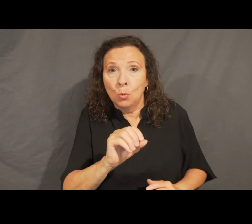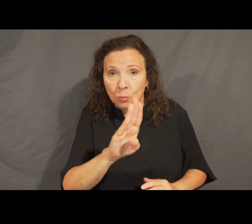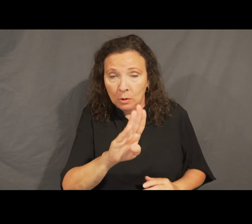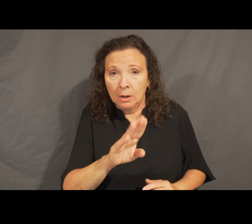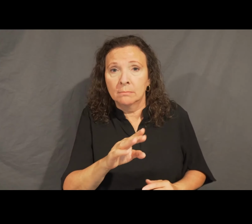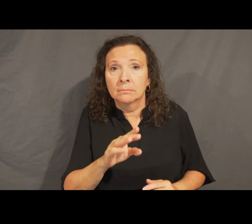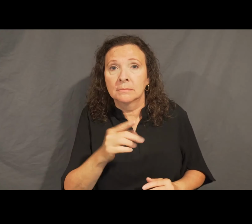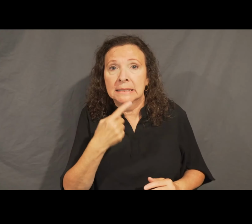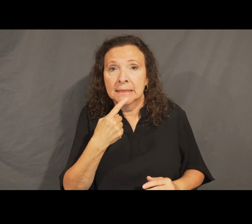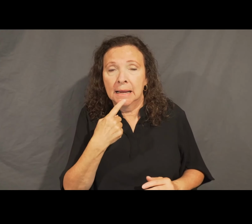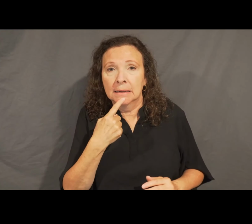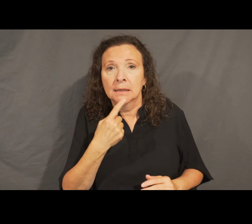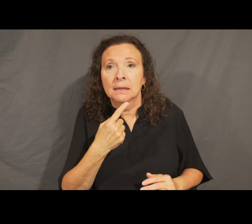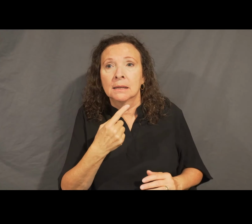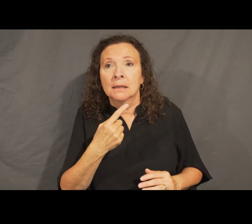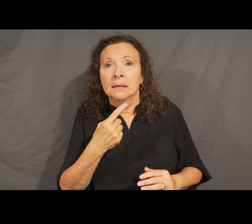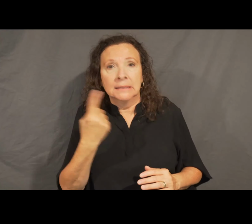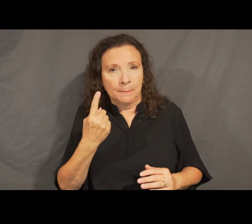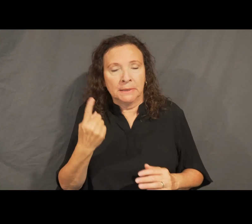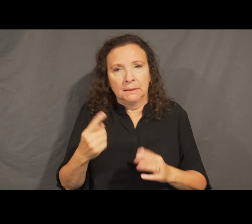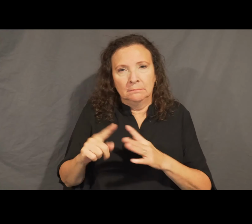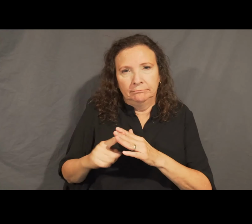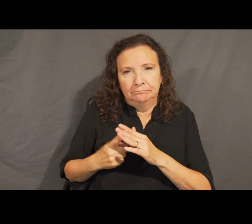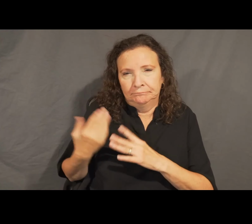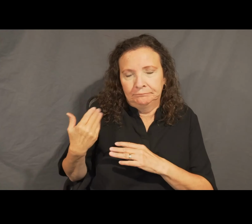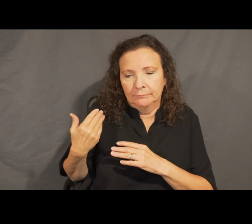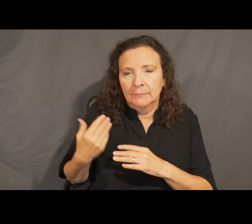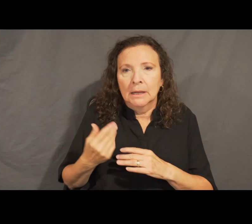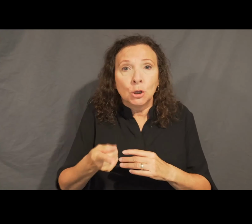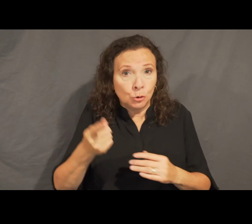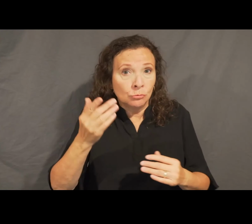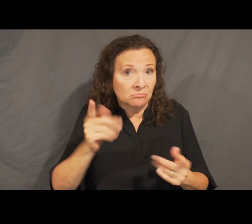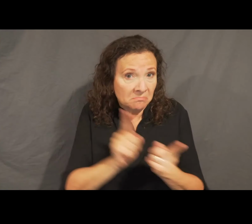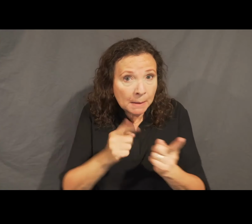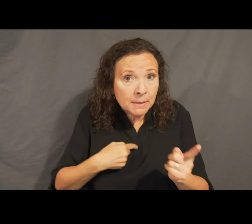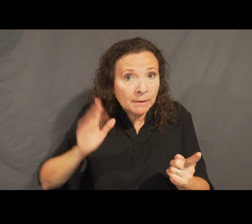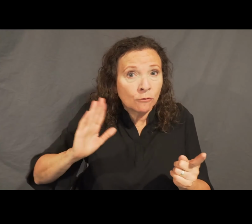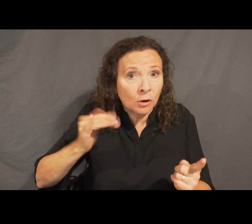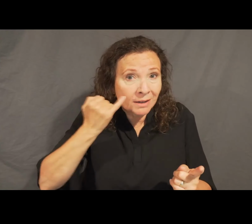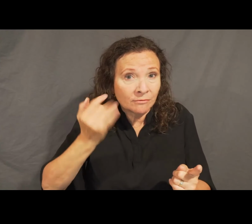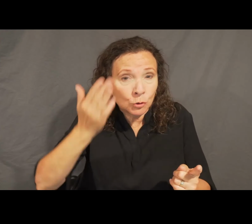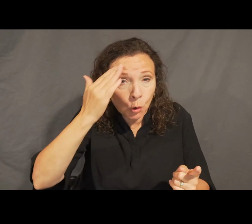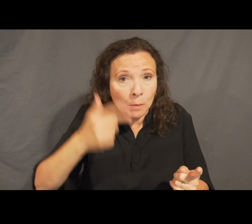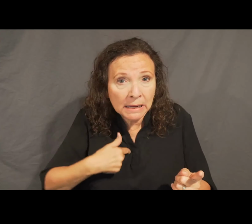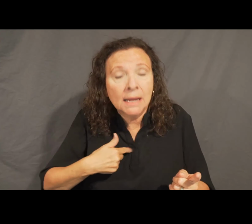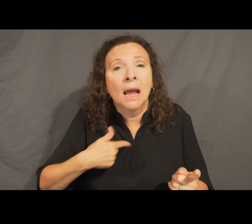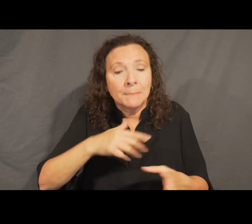For those of you who met me before and know me, I've been in accessibility for 20 years